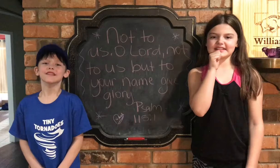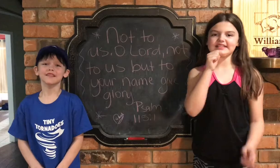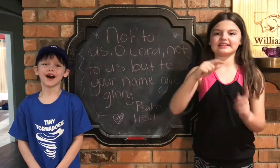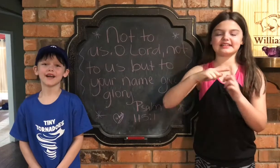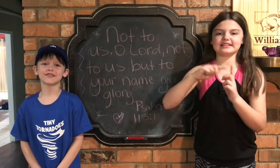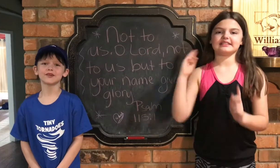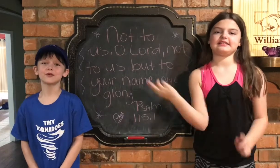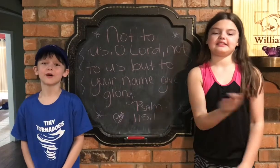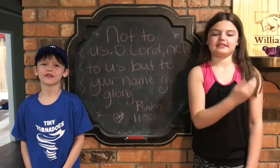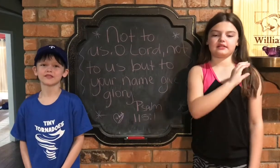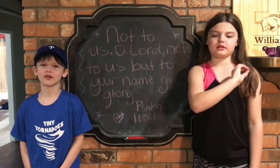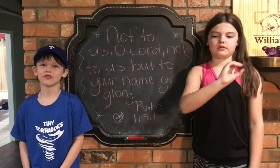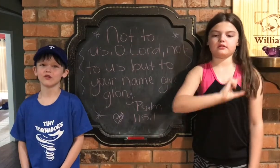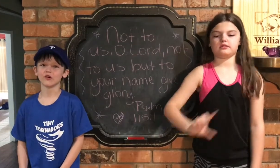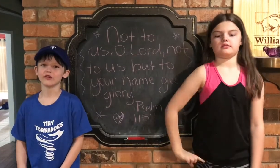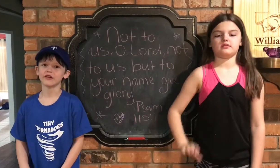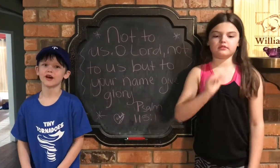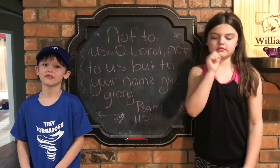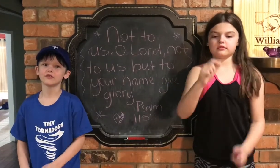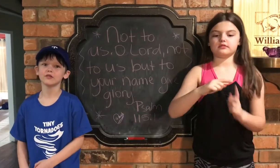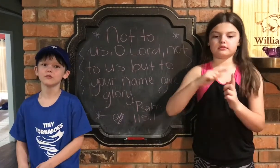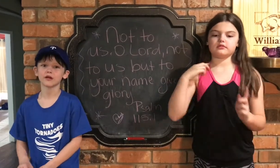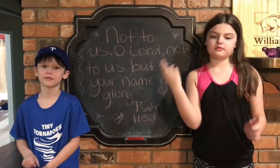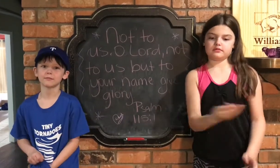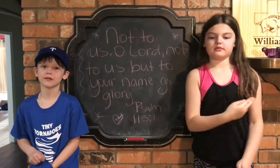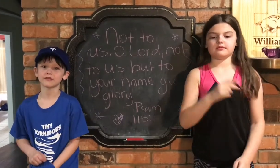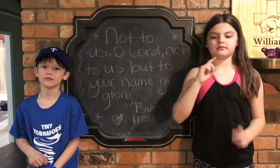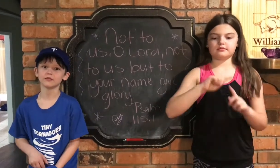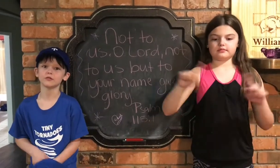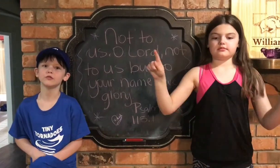Not to us, Oh Lord, not to us but to your